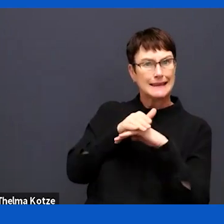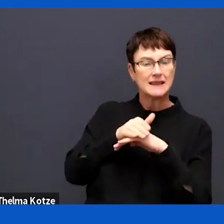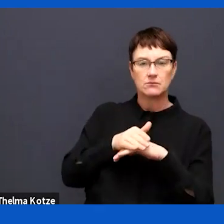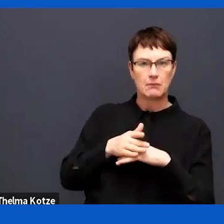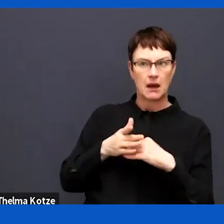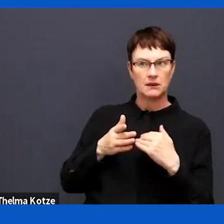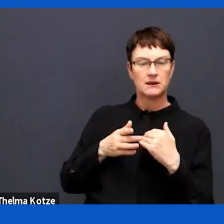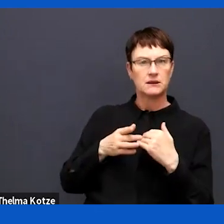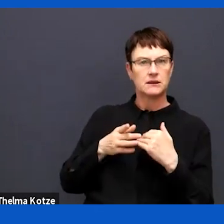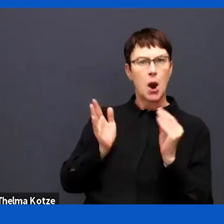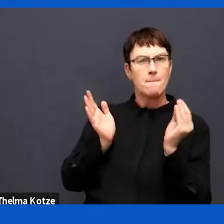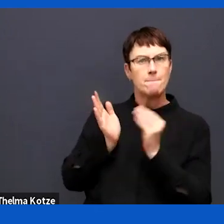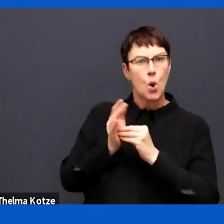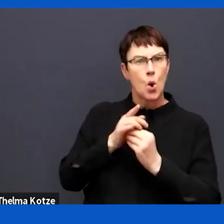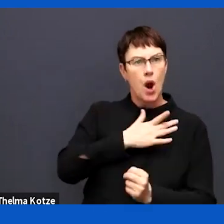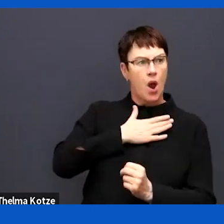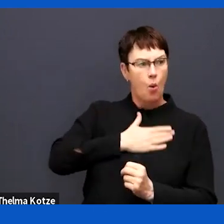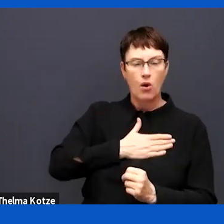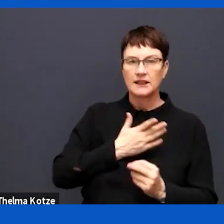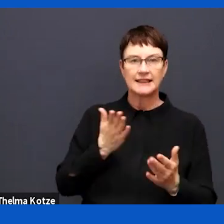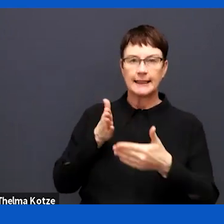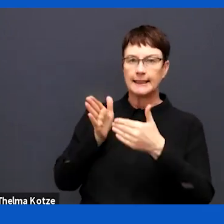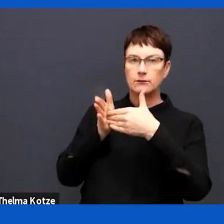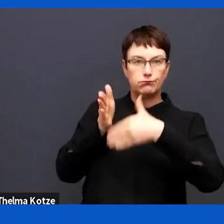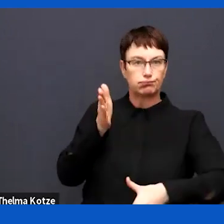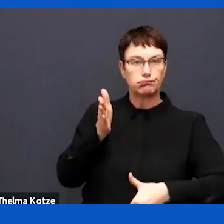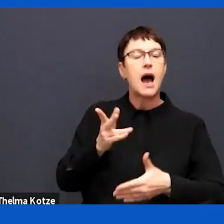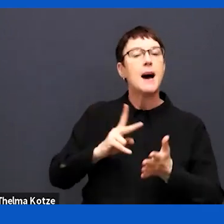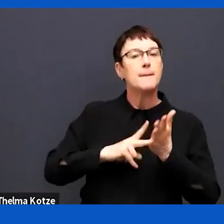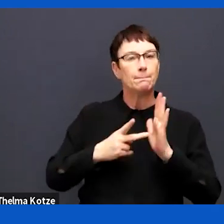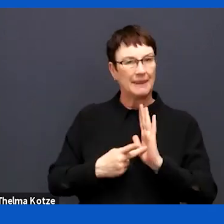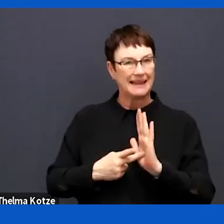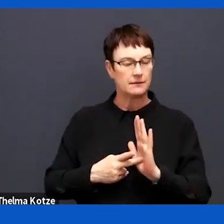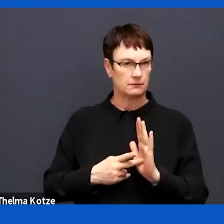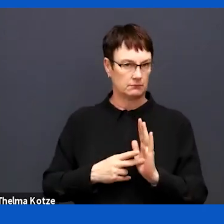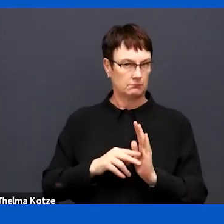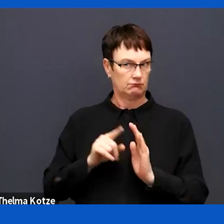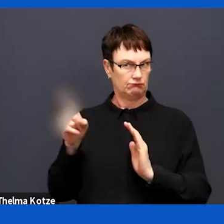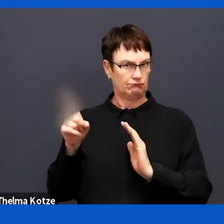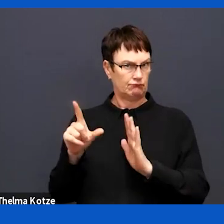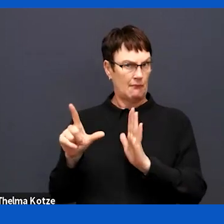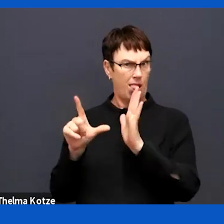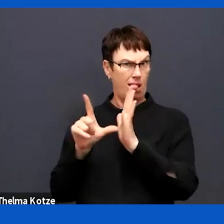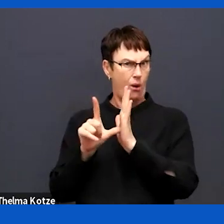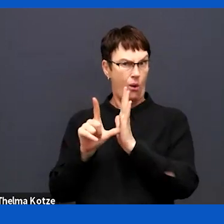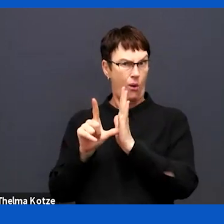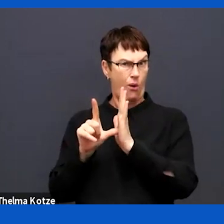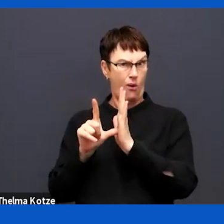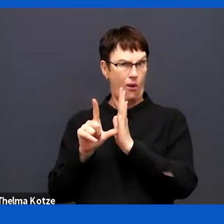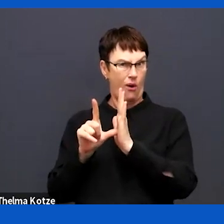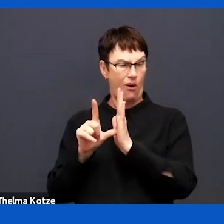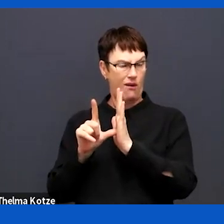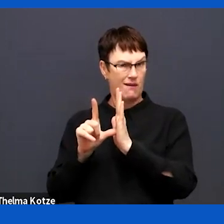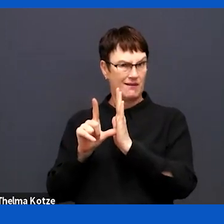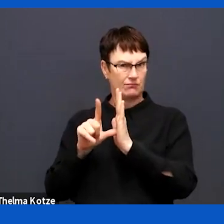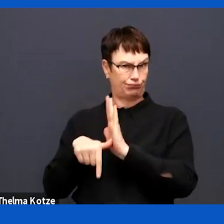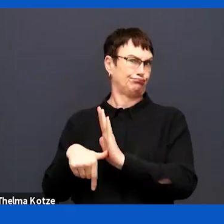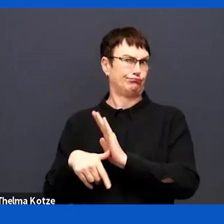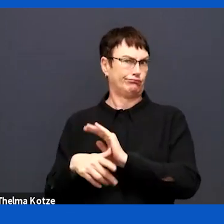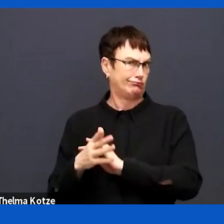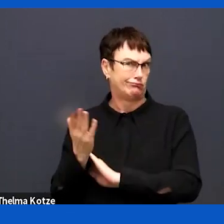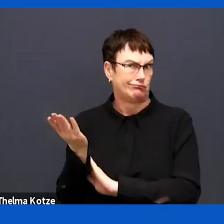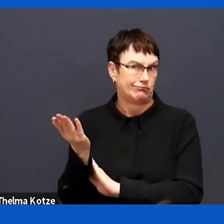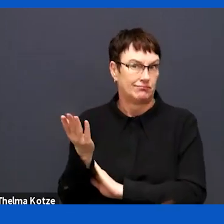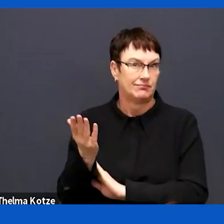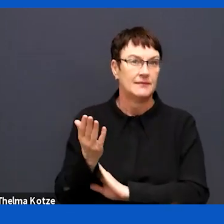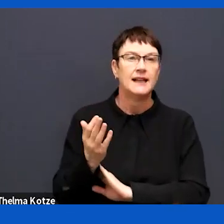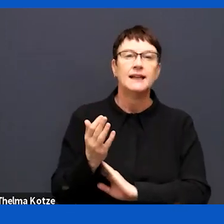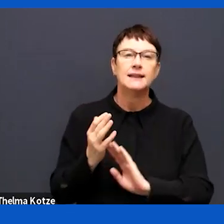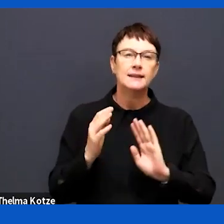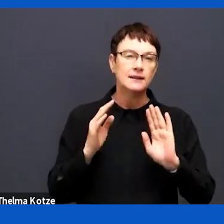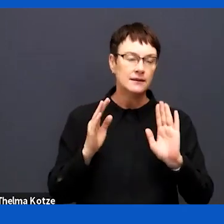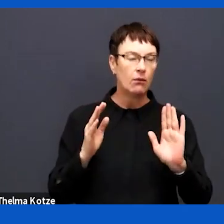That the Public Sector should adhere to. To comply with the accessibility standard. And this is the